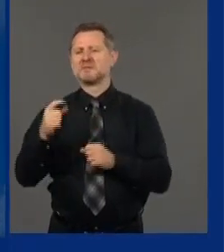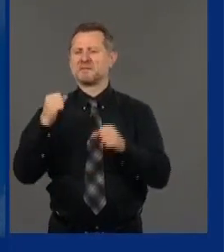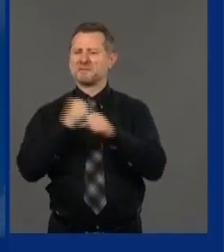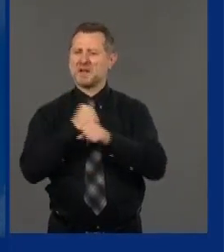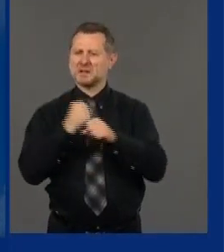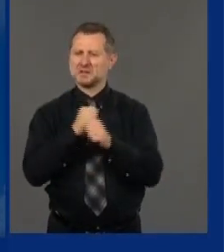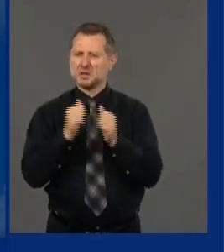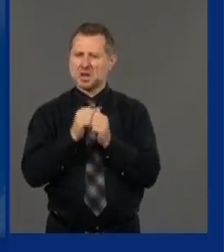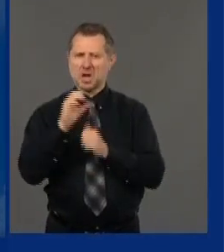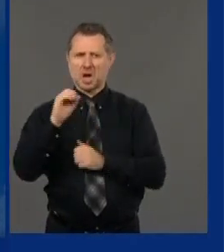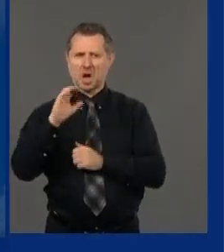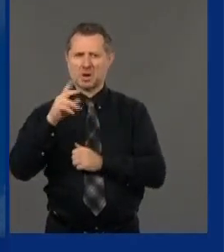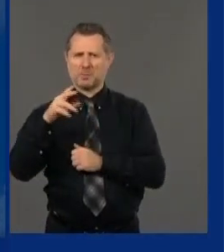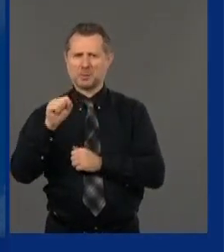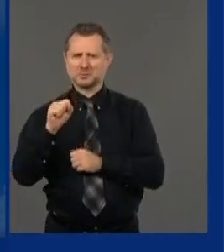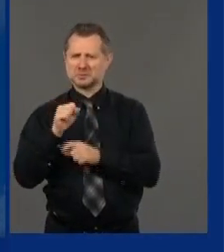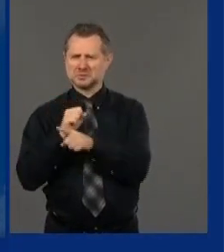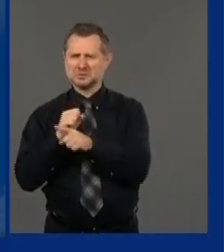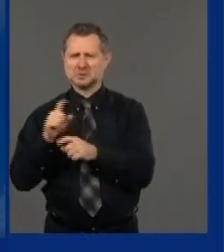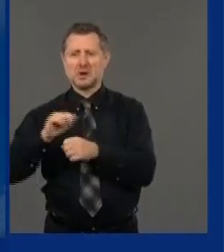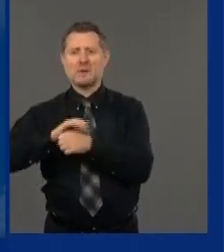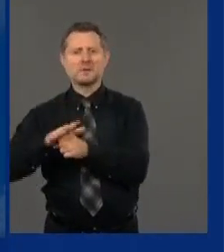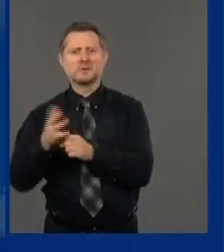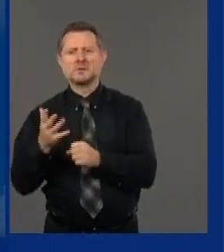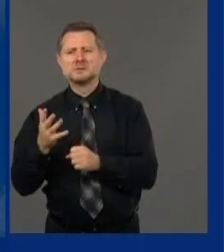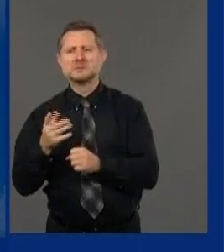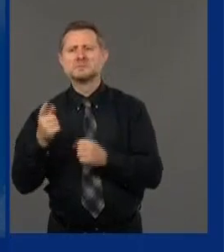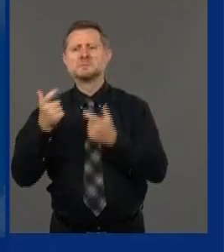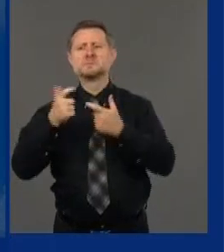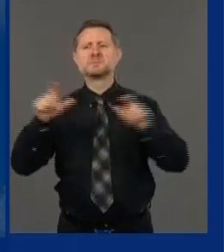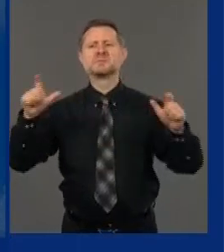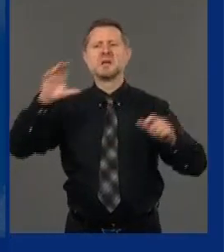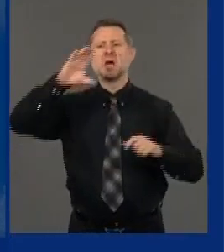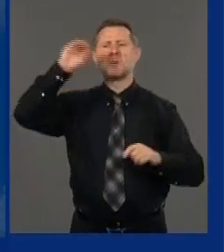SKPFS THIS THE MOST FAMOUS WITH THE OCTOPUS. HE'S FIGHTING THE OCTOPUS AND